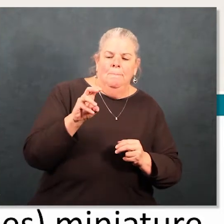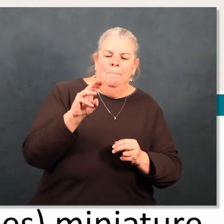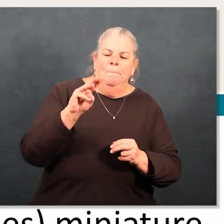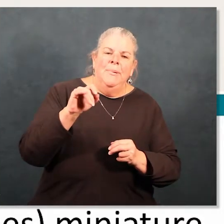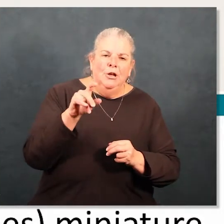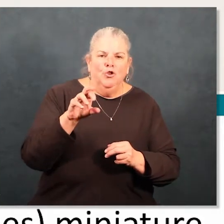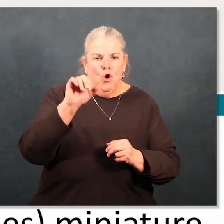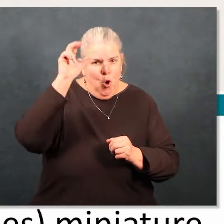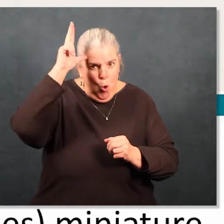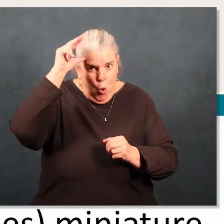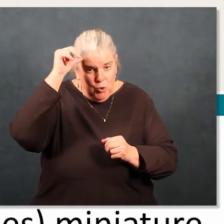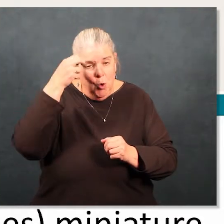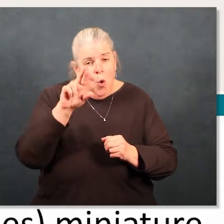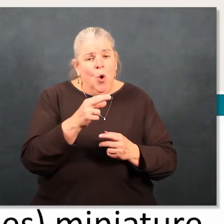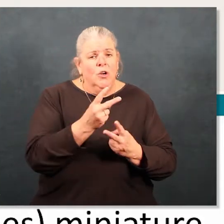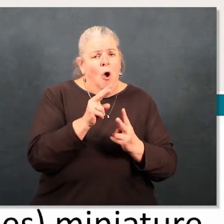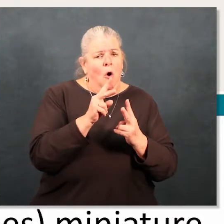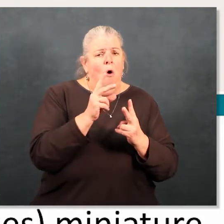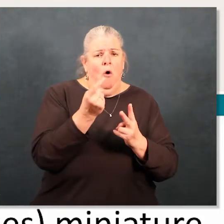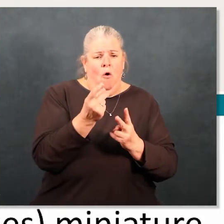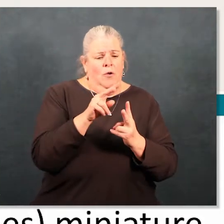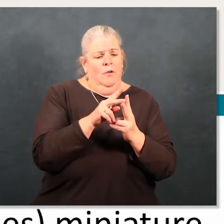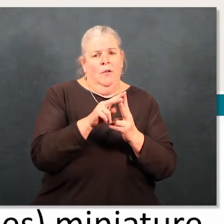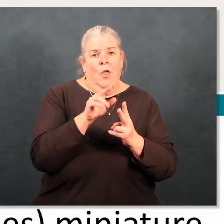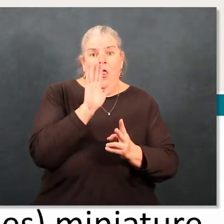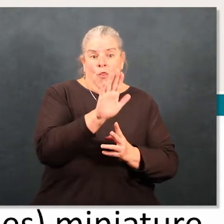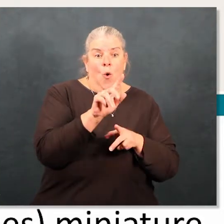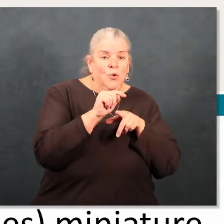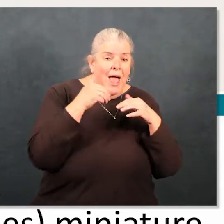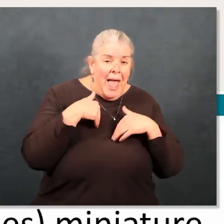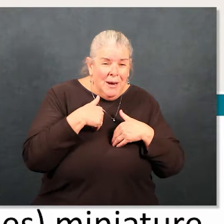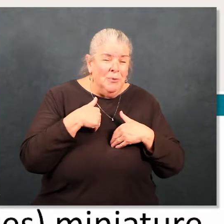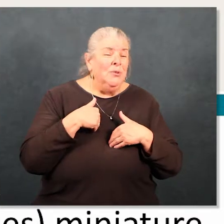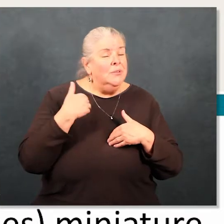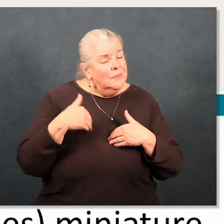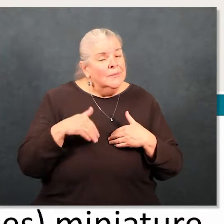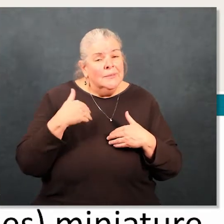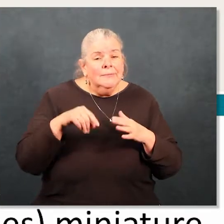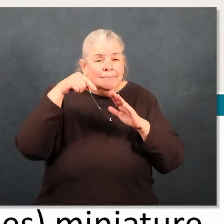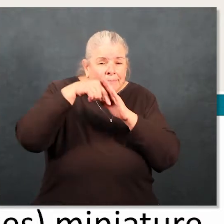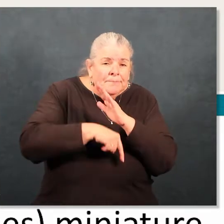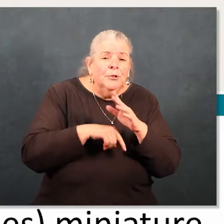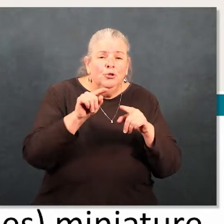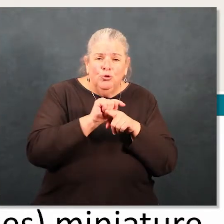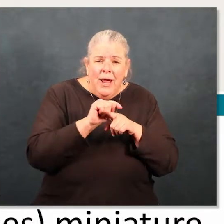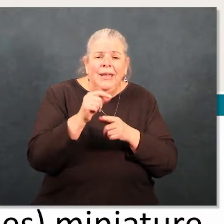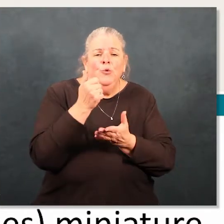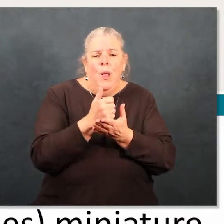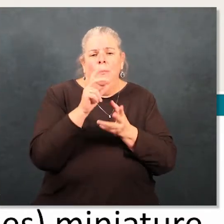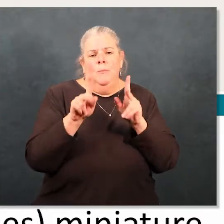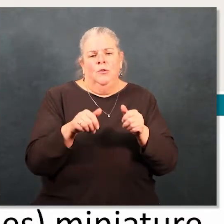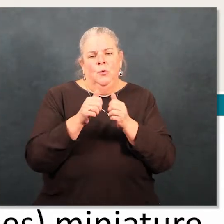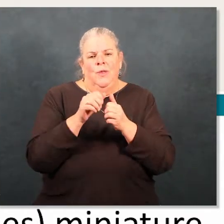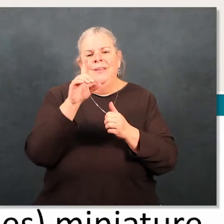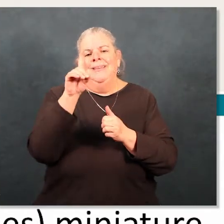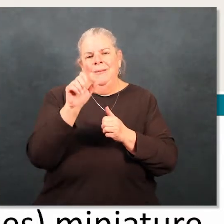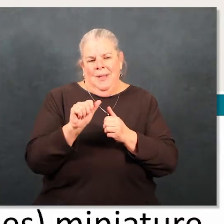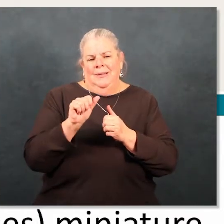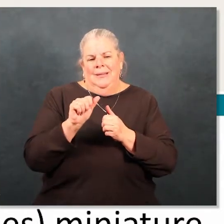And these animals go through very extensive training to help a person with a disability on a specific task